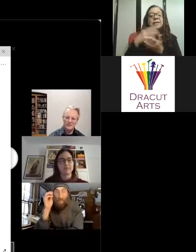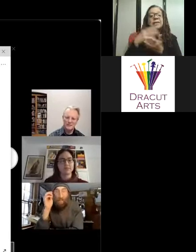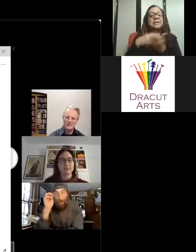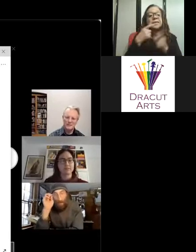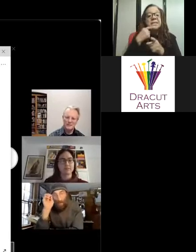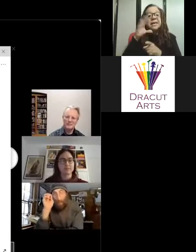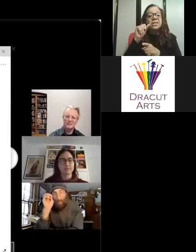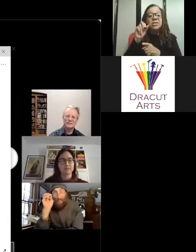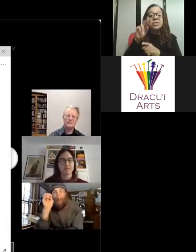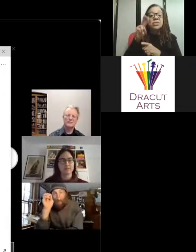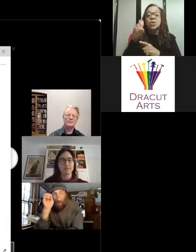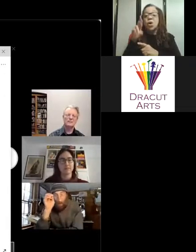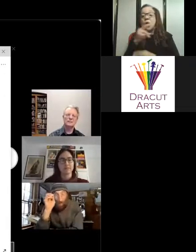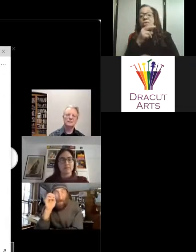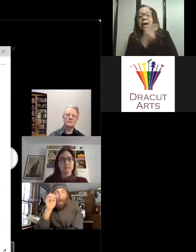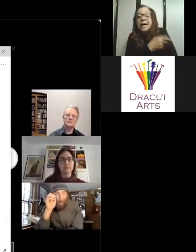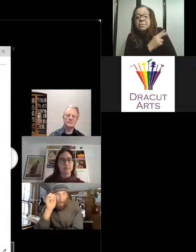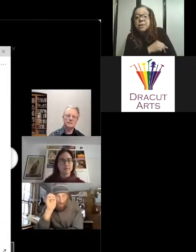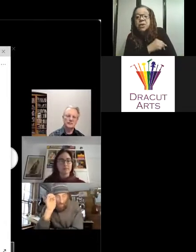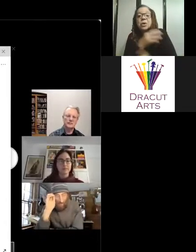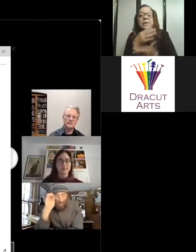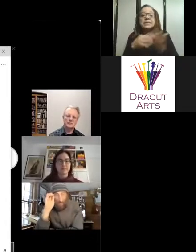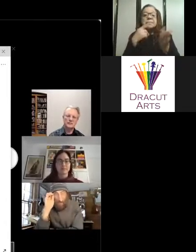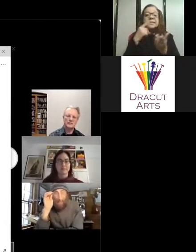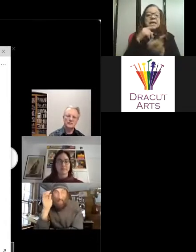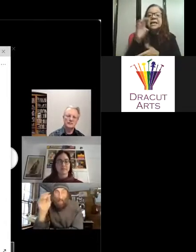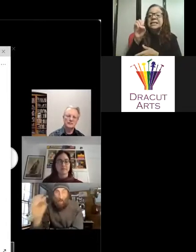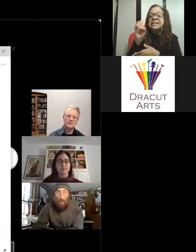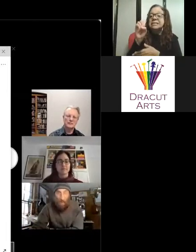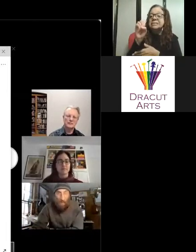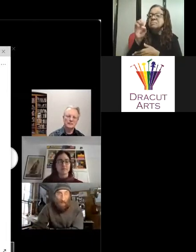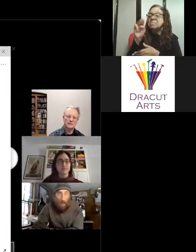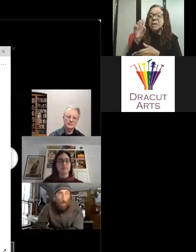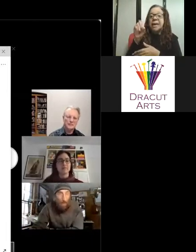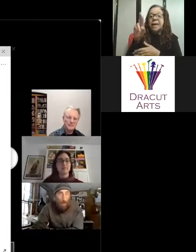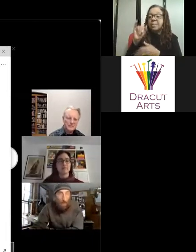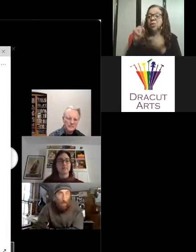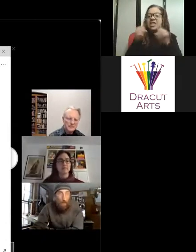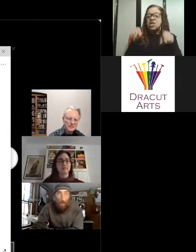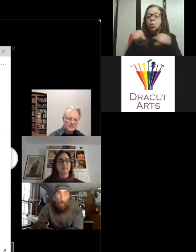some archives actually say it's Armory Square Hospital. And I can't tell which it is. Maybe an expert could tell.